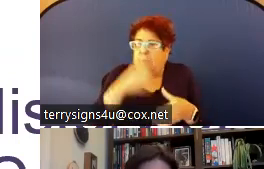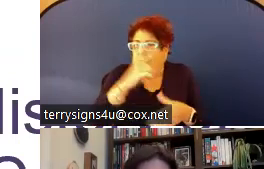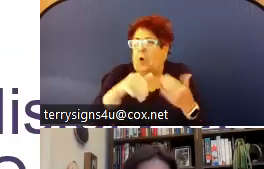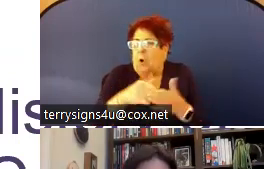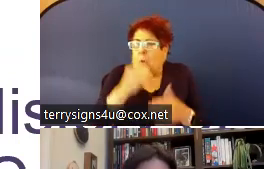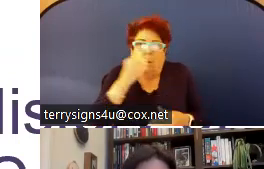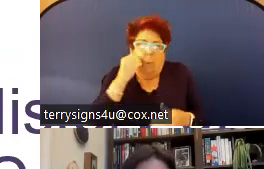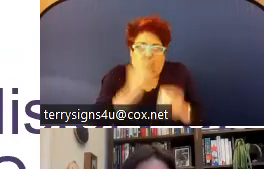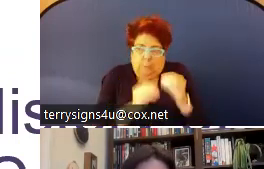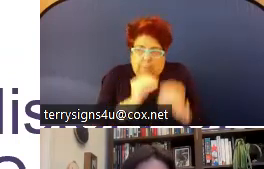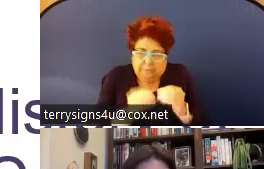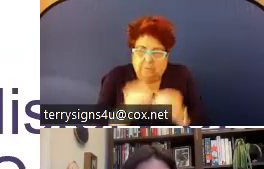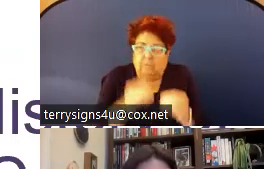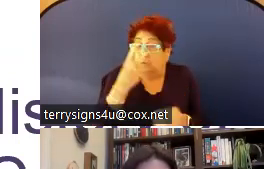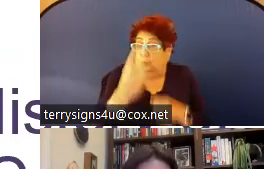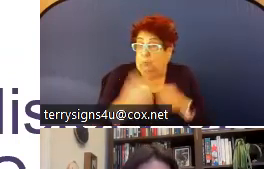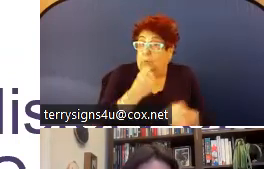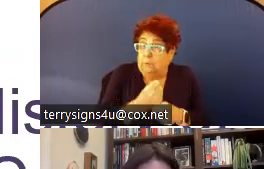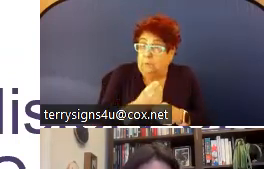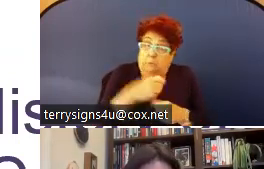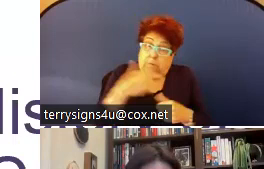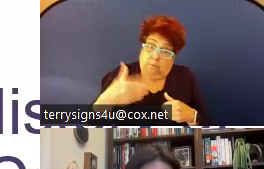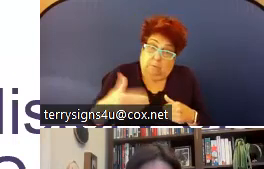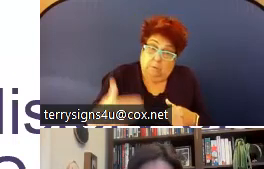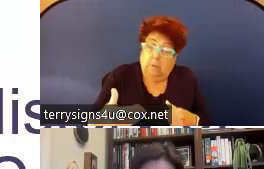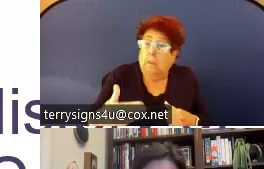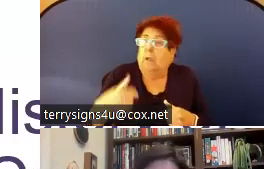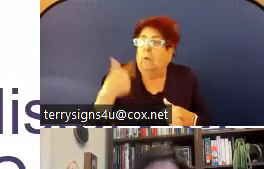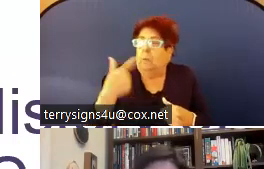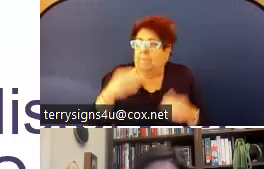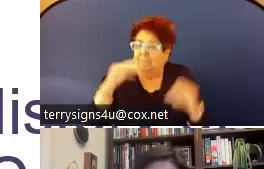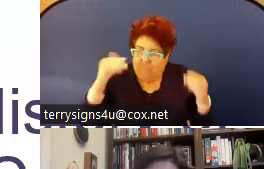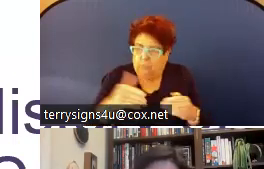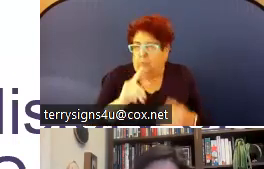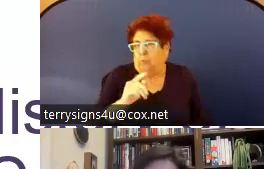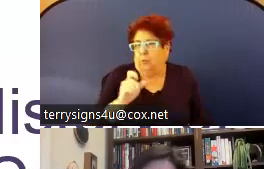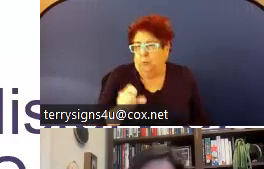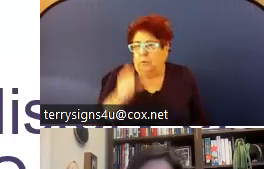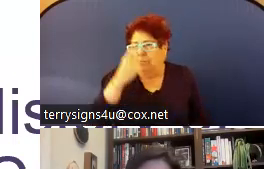we developed different tools that focused on helping us collaborate together. In 2021,